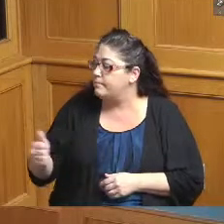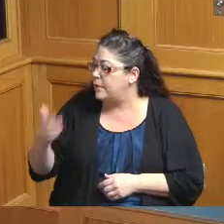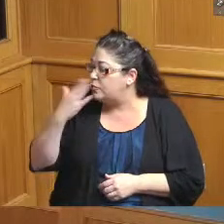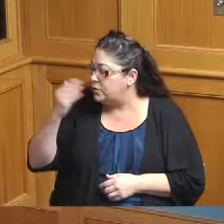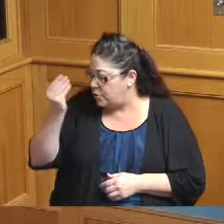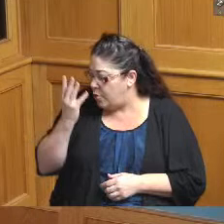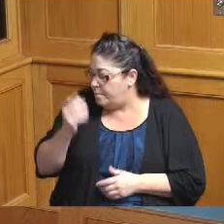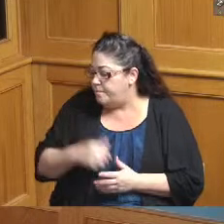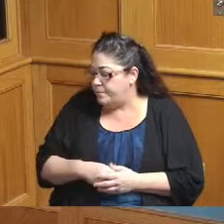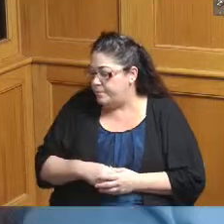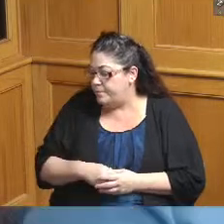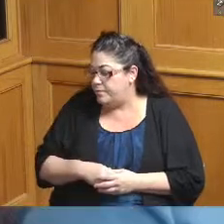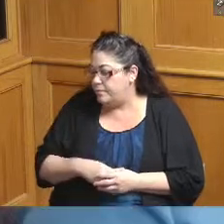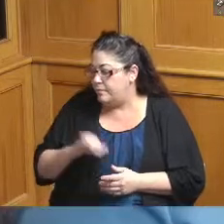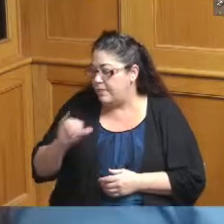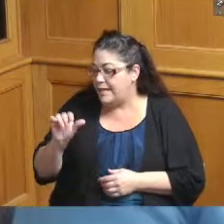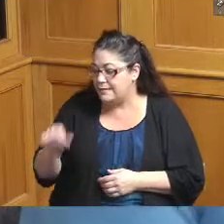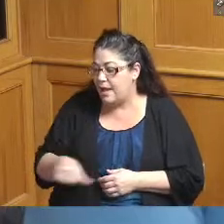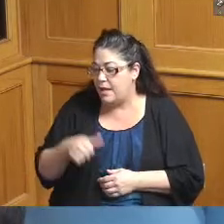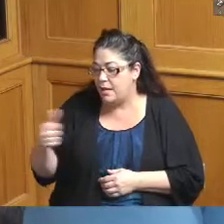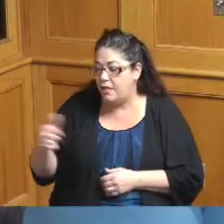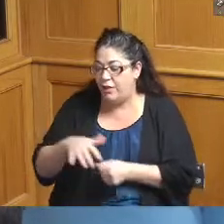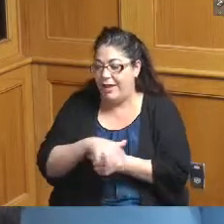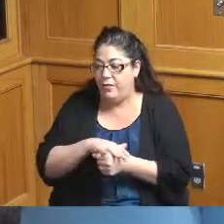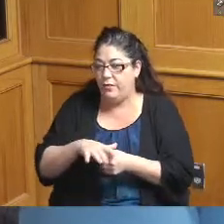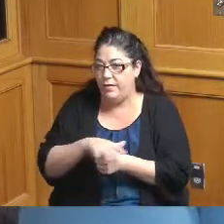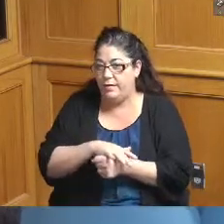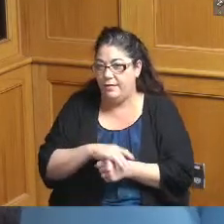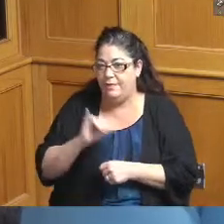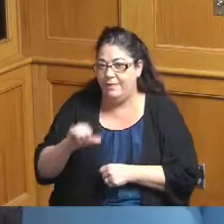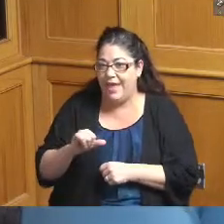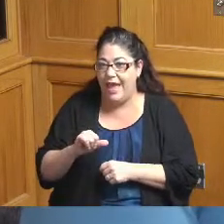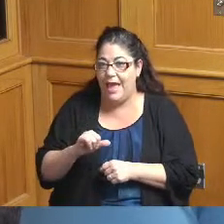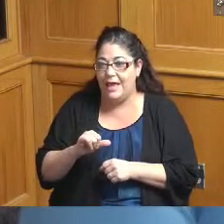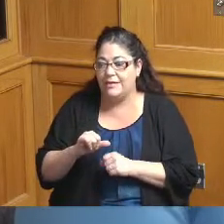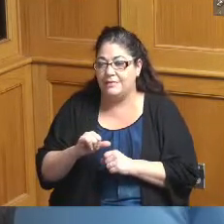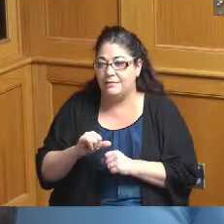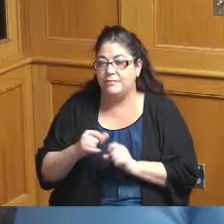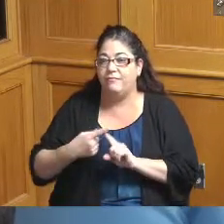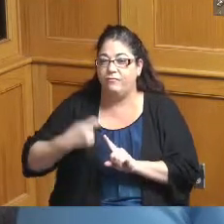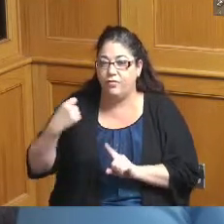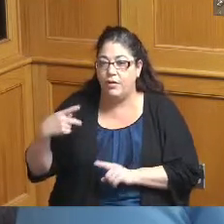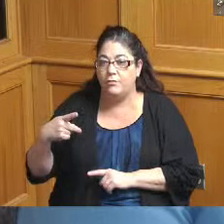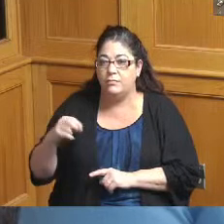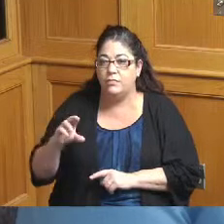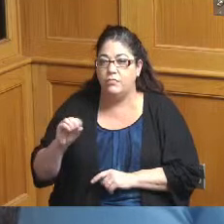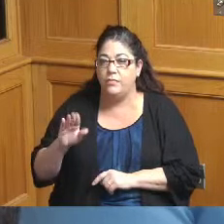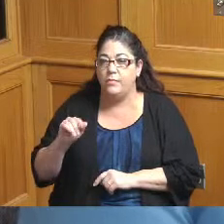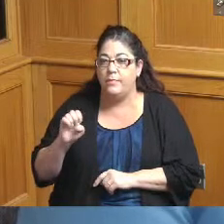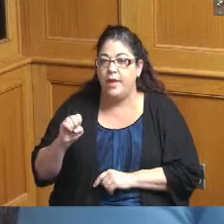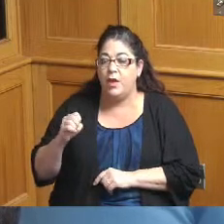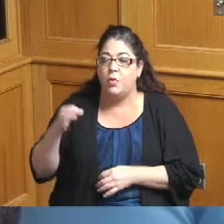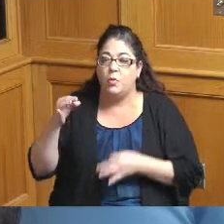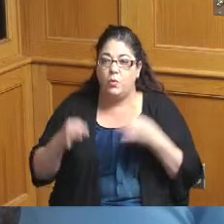that's another area that comes out of the Probate Court a lot of people didn't know didn't right we